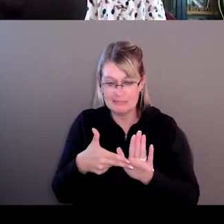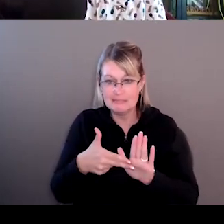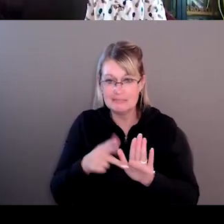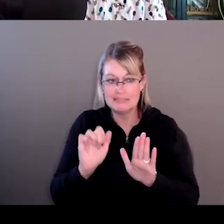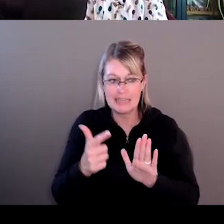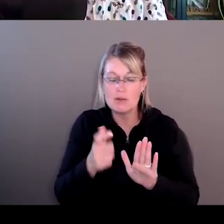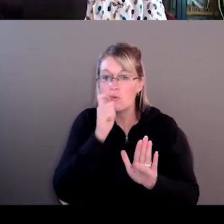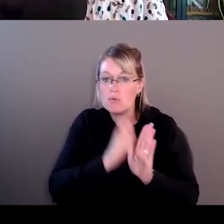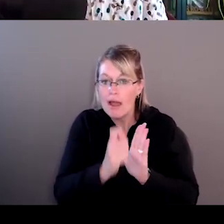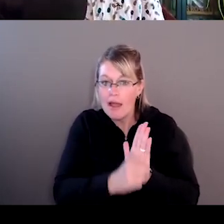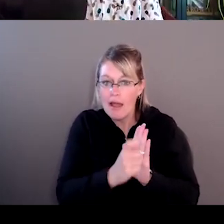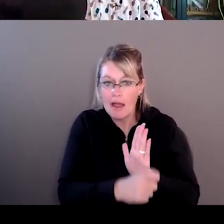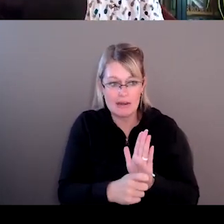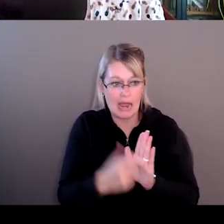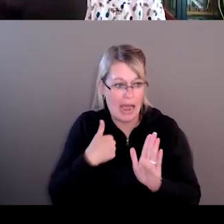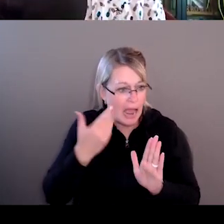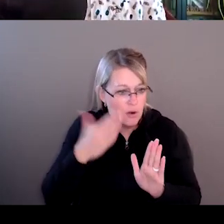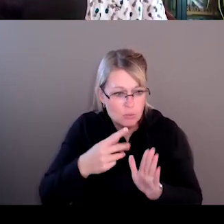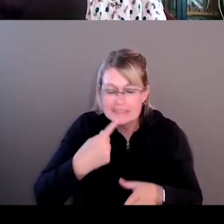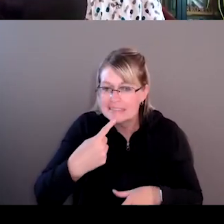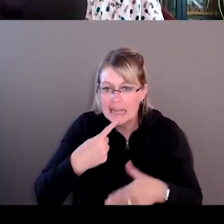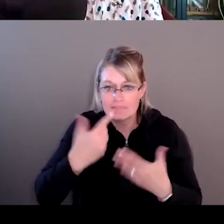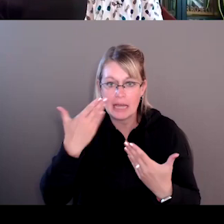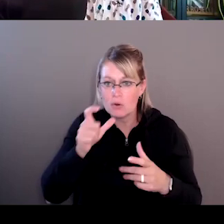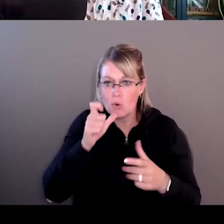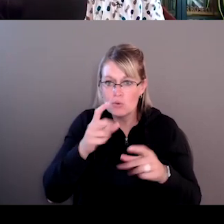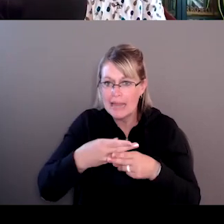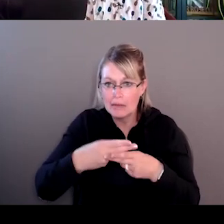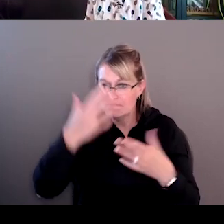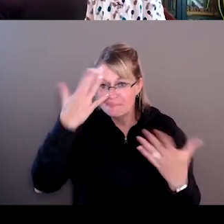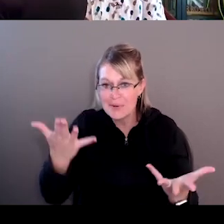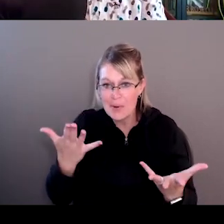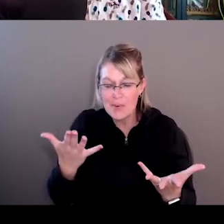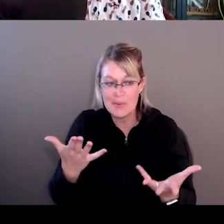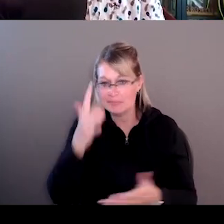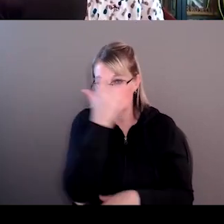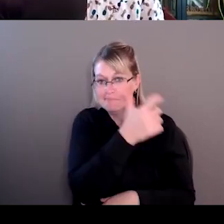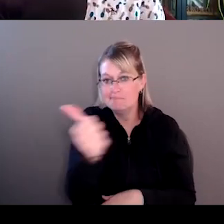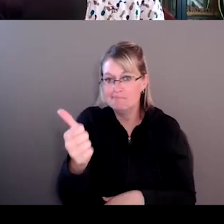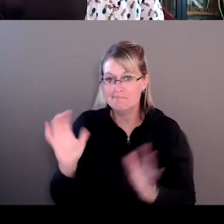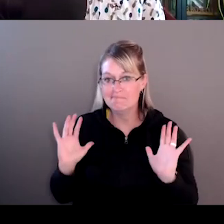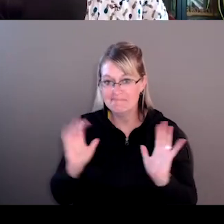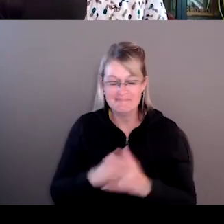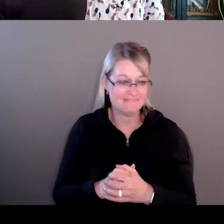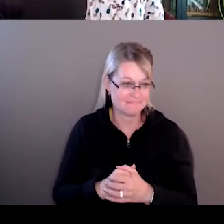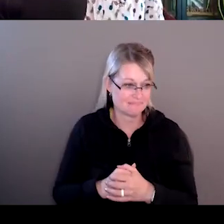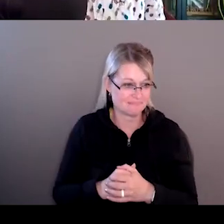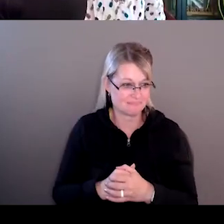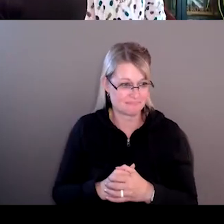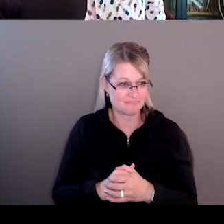label. I did not Zoom it enough to see whose names they are. I leave that to somebody else.